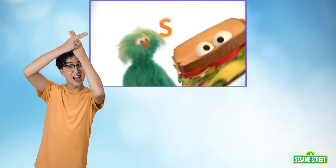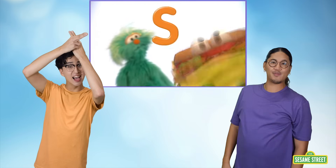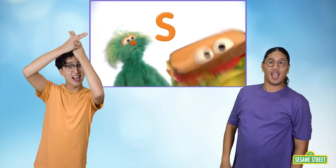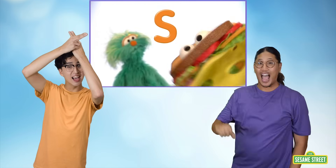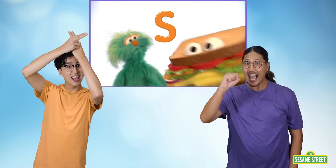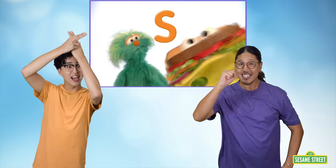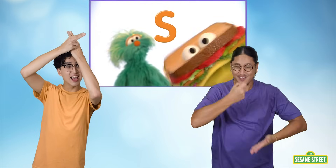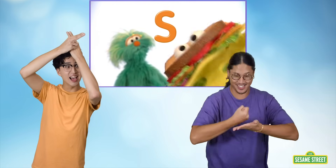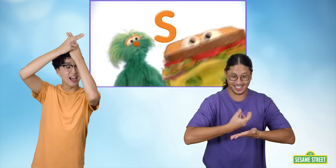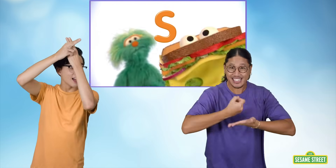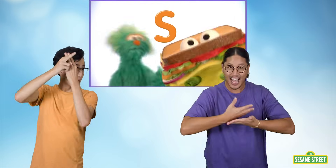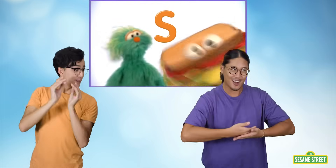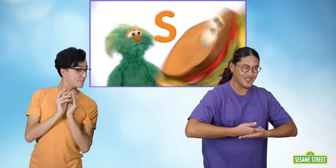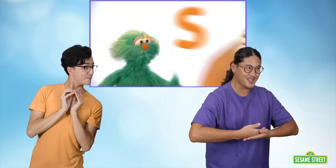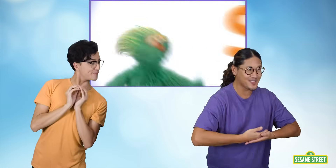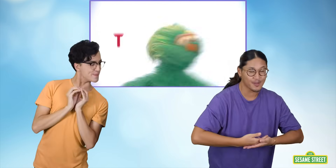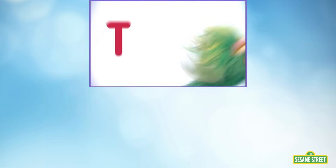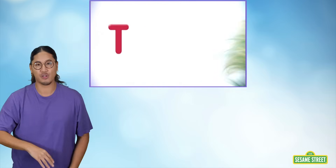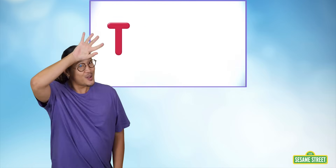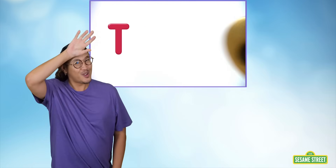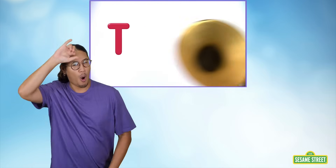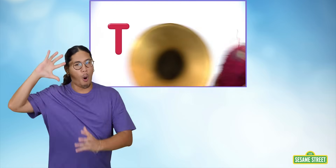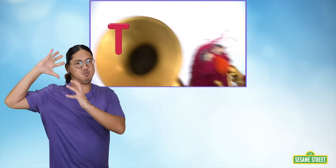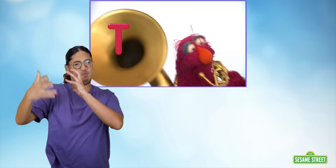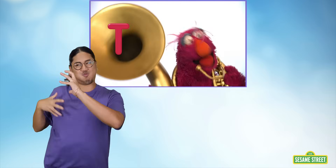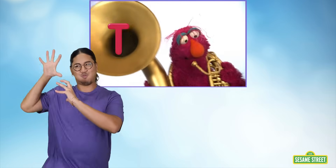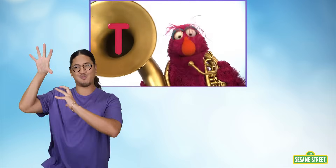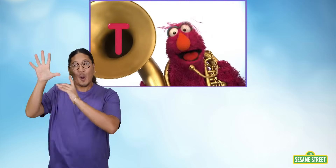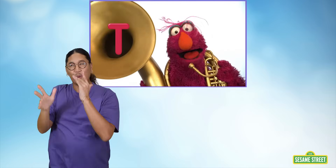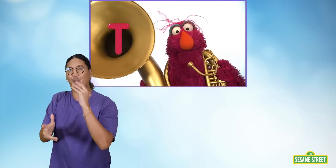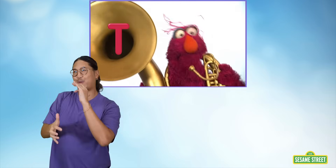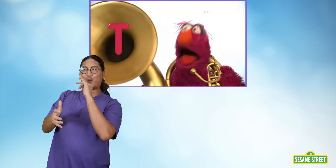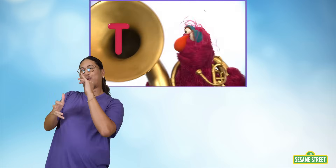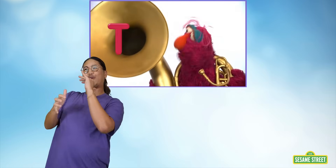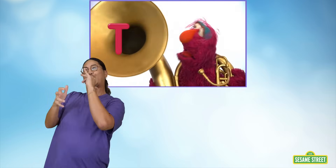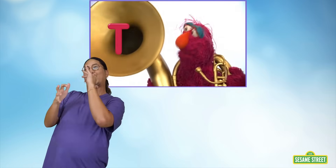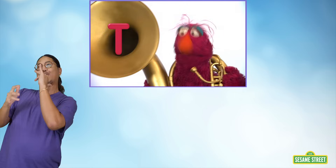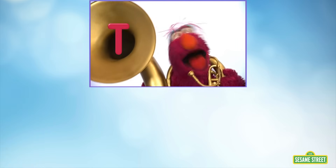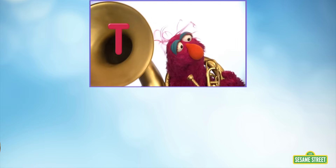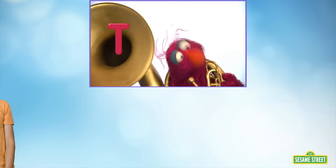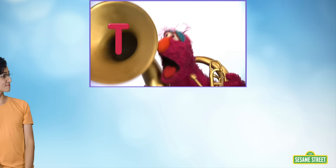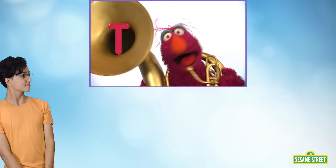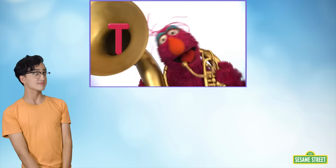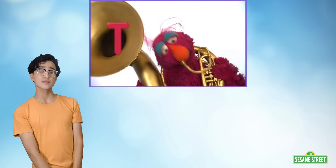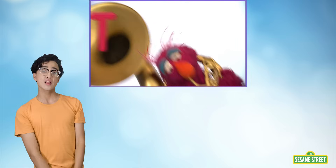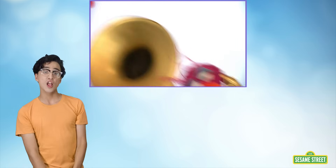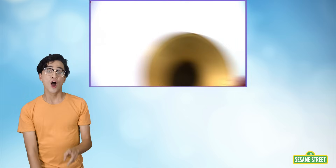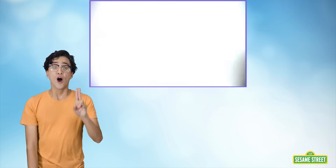[SINGING] S is for snack. MMMM [SINGING] T is for Telly, and a tuba to blow in. [HORN BLOWS]